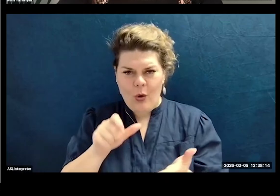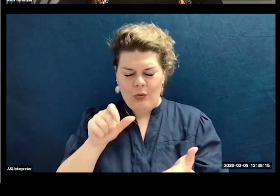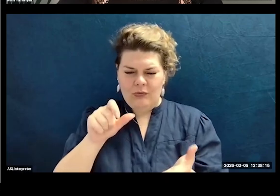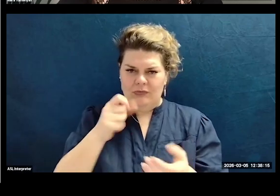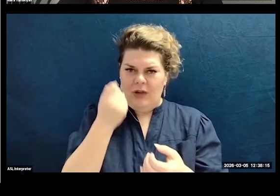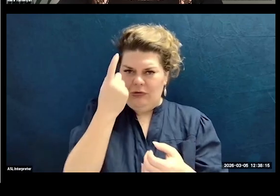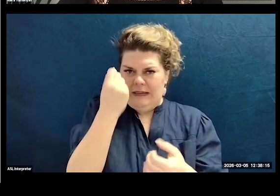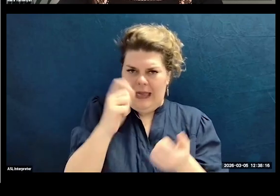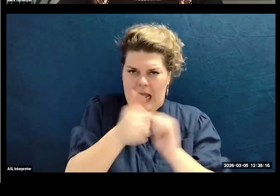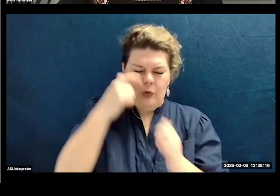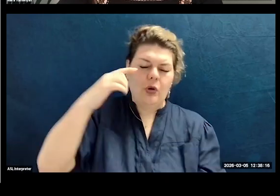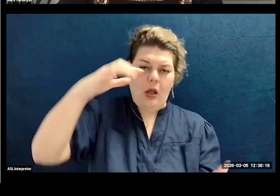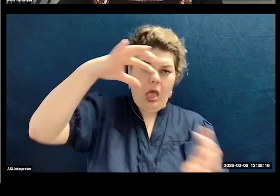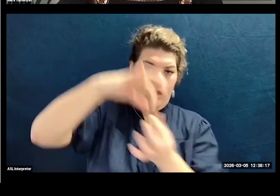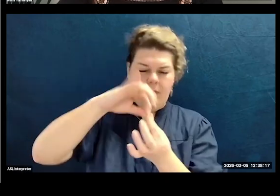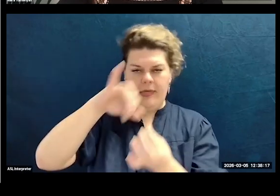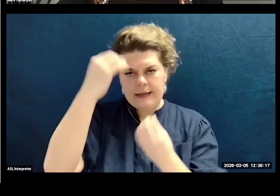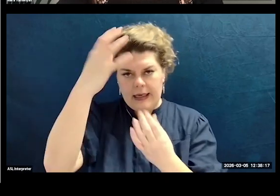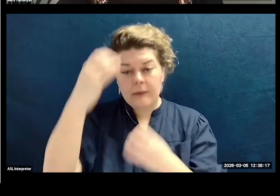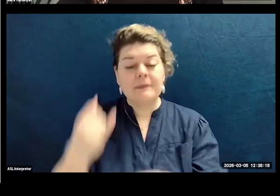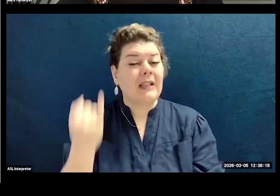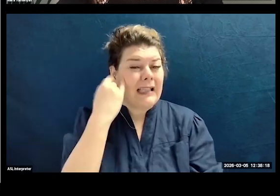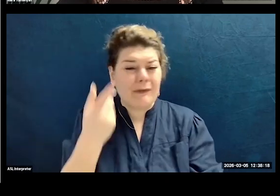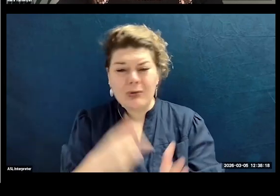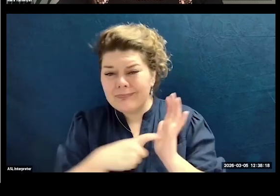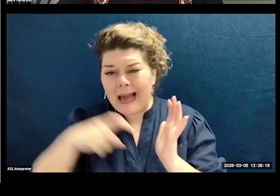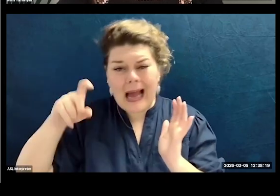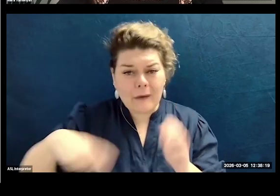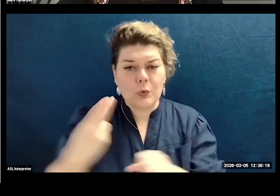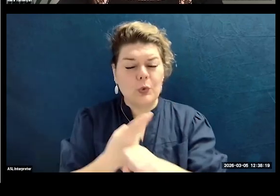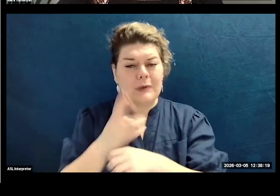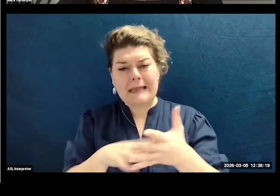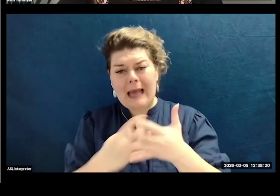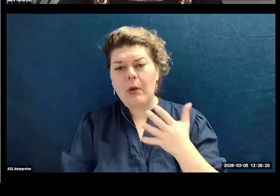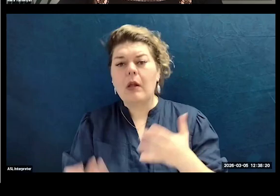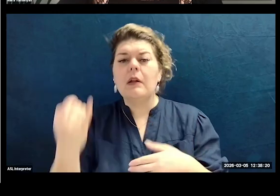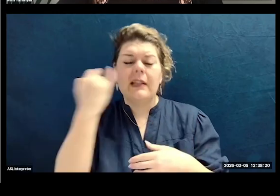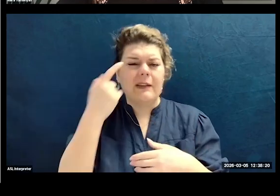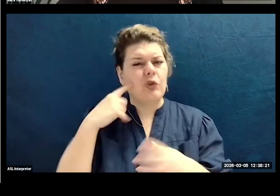So, if you must use a layout table, for example, if you're creating a form,